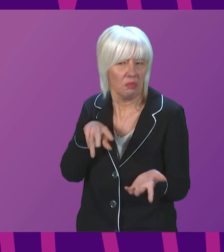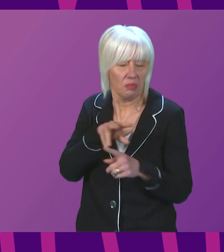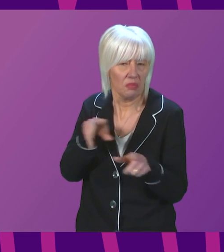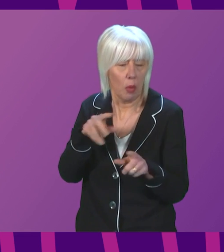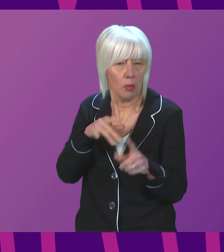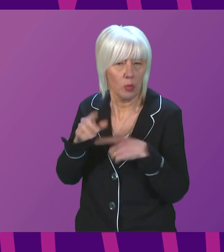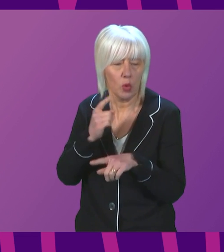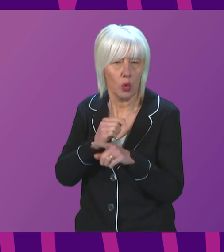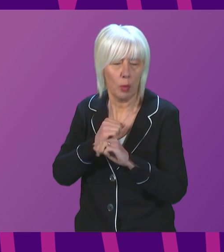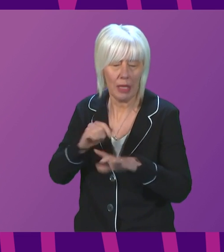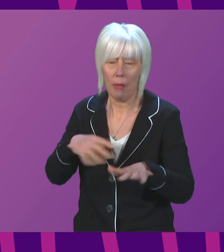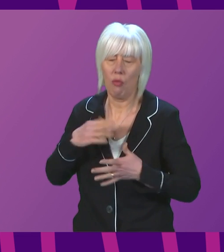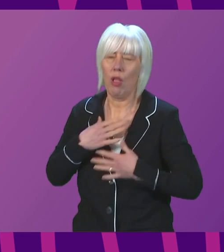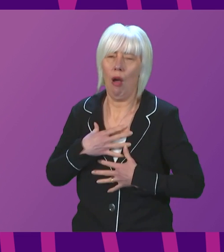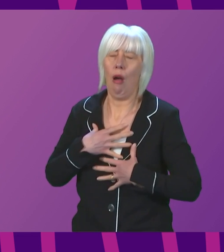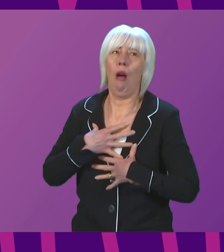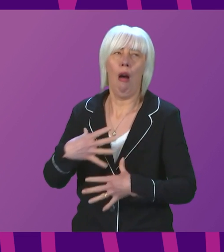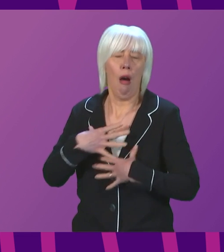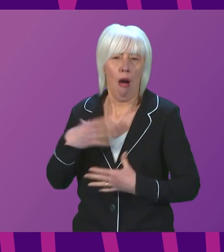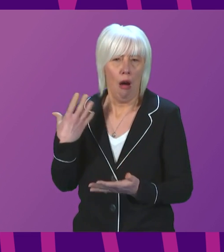it, that incident was absolutely appalling and sickening.